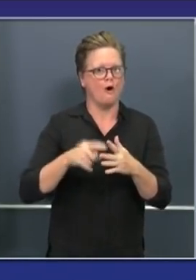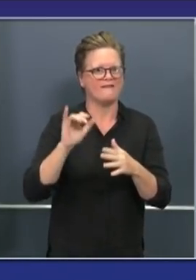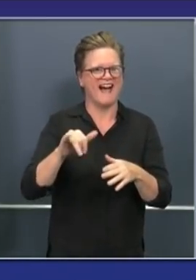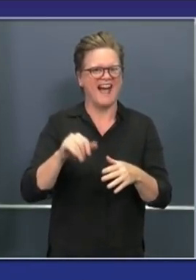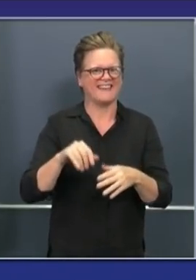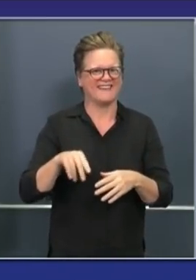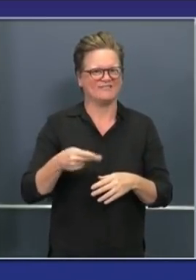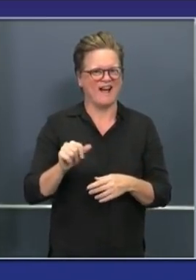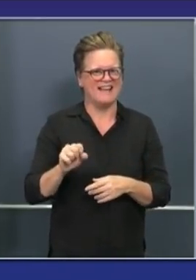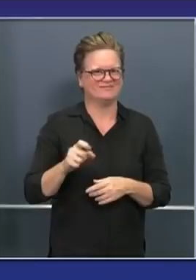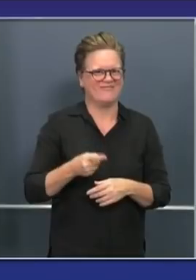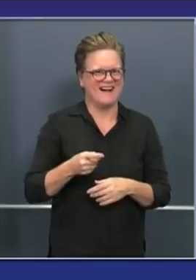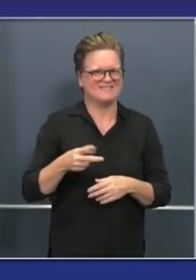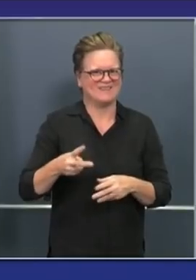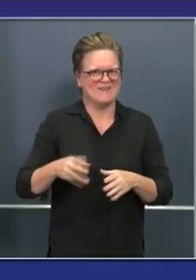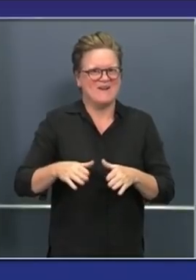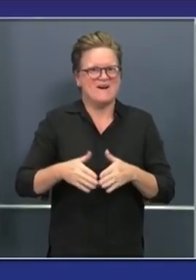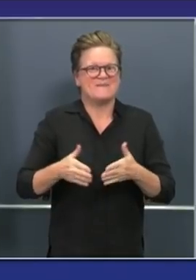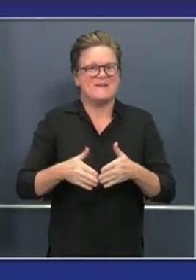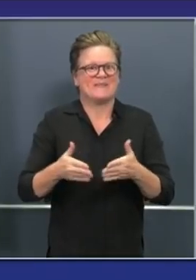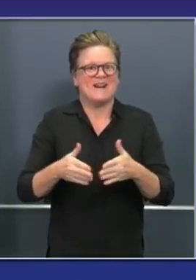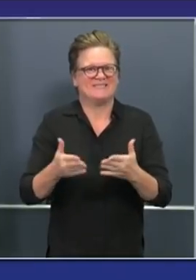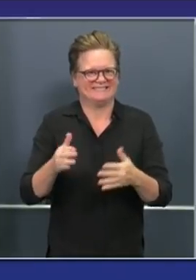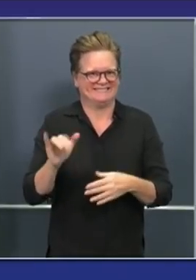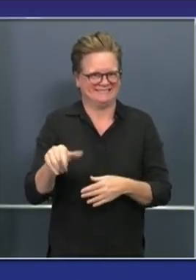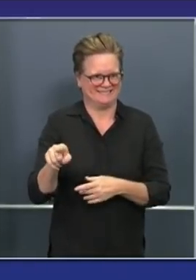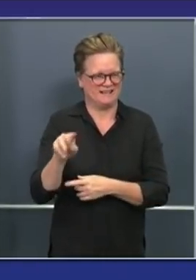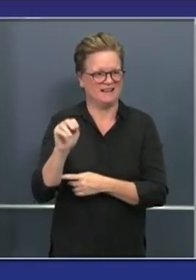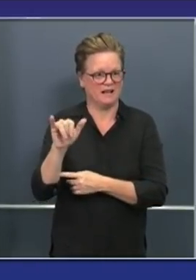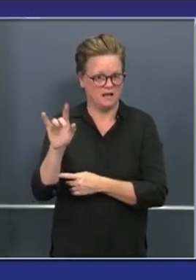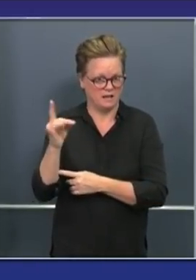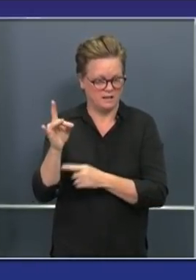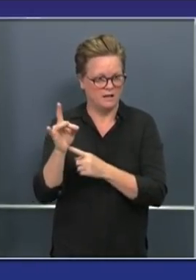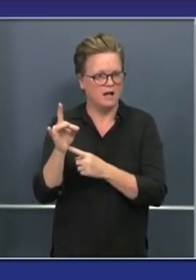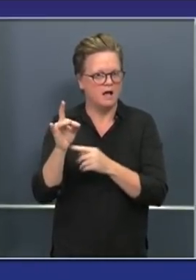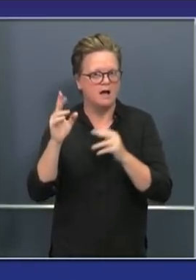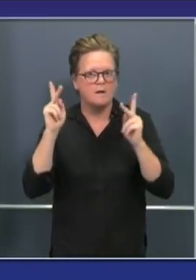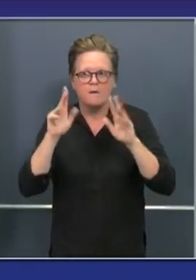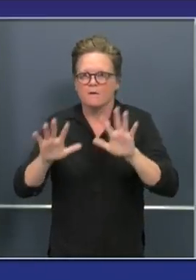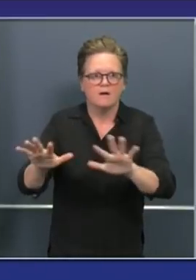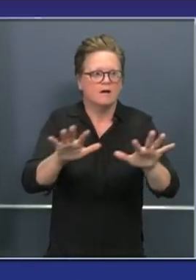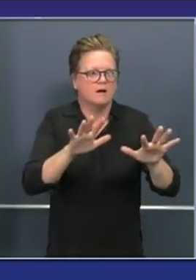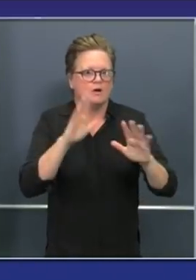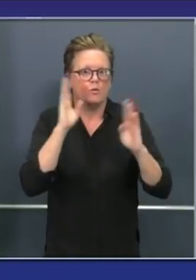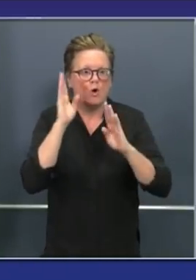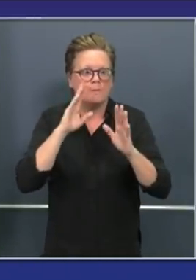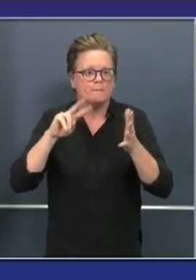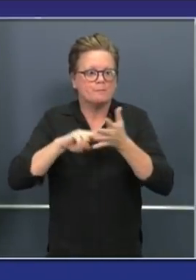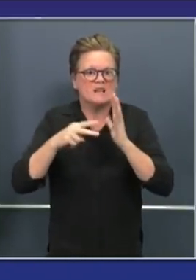THAT'S WHEN WE BEGAN TO MODIFY IN A SIGNIFICANT WAY OUR STAY- AT-HOME ORDER IN THE STATE OF CALIFORNIA. THERE WAS SOME SENSE THAT THE